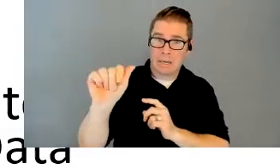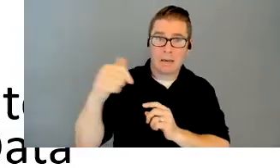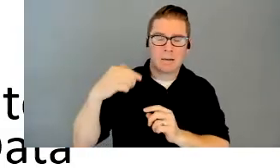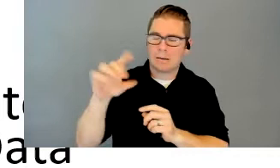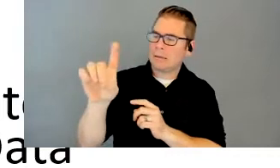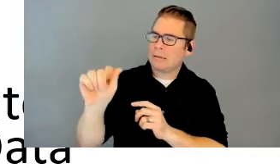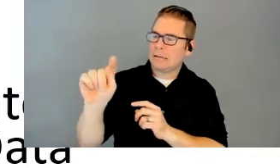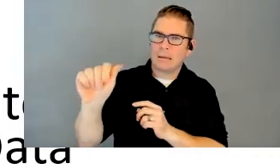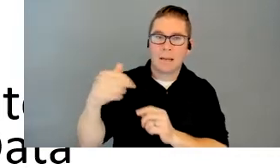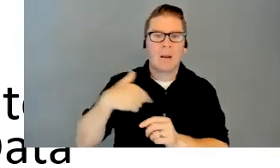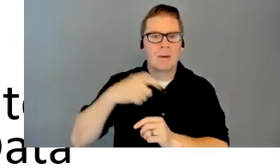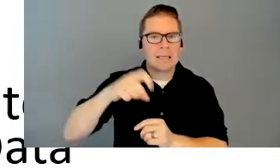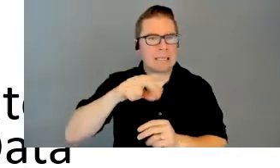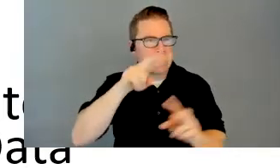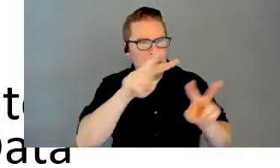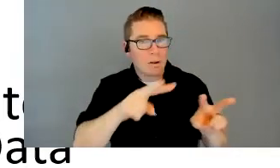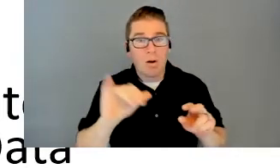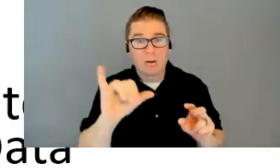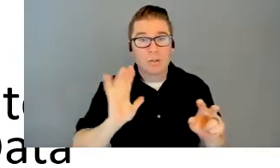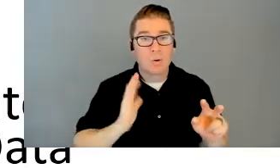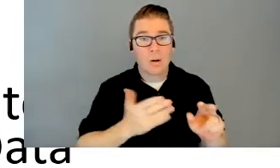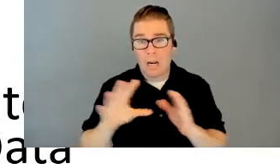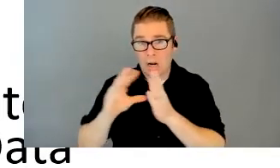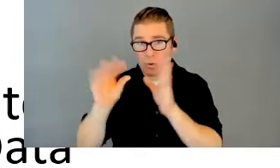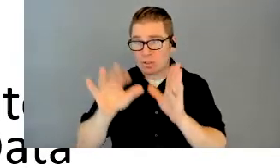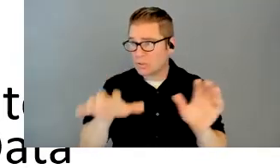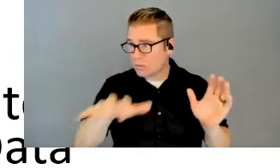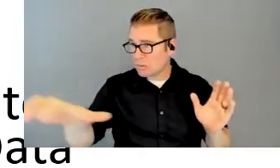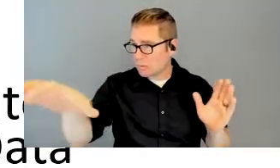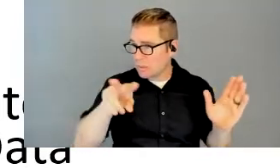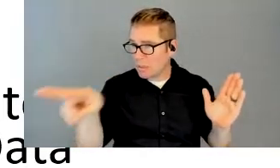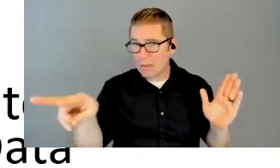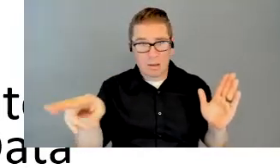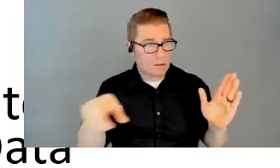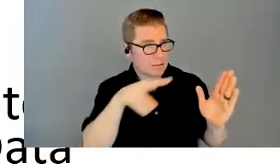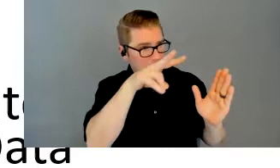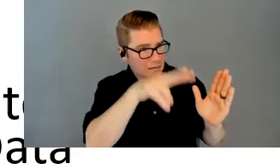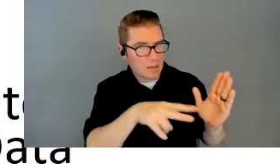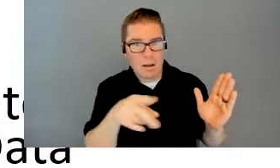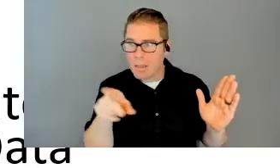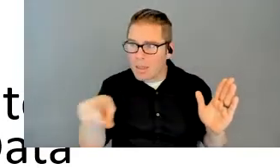and these are all individuals with their dream. They took the risk of registering and coming and signing up for class